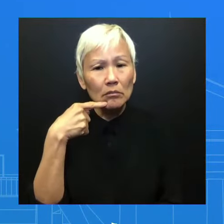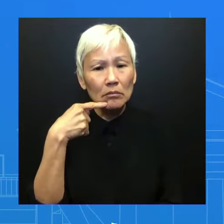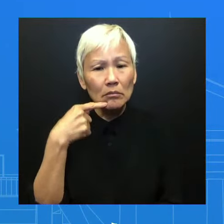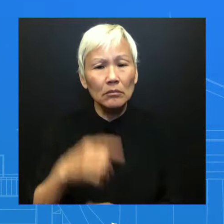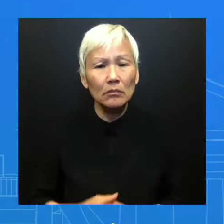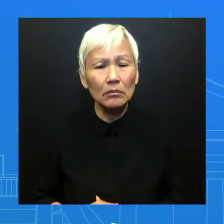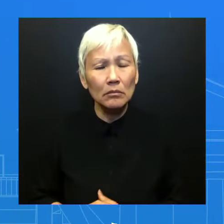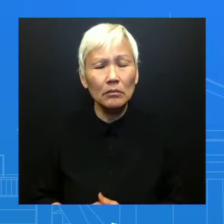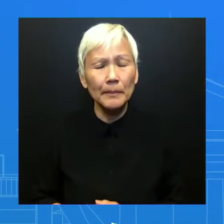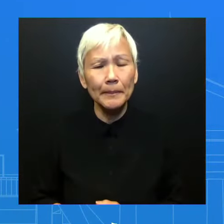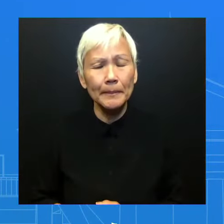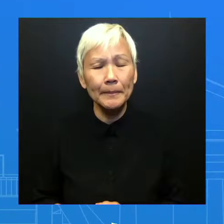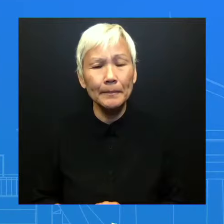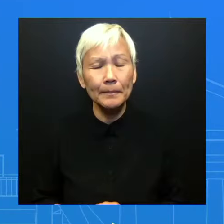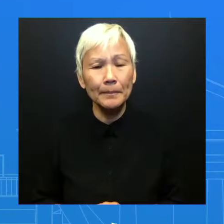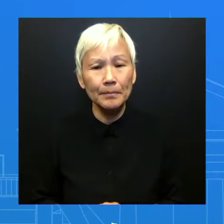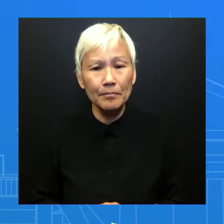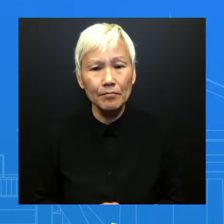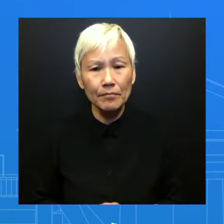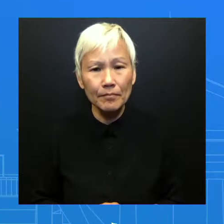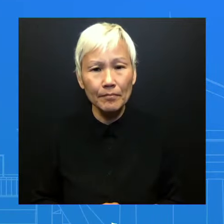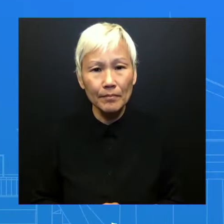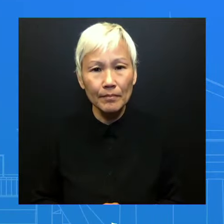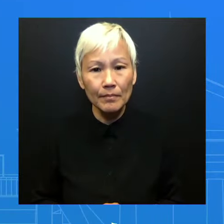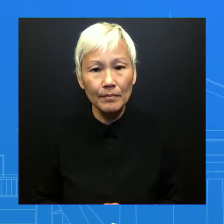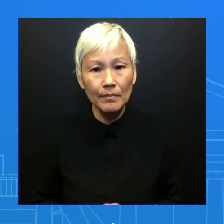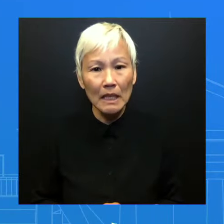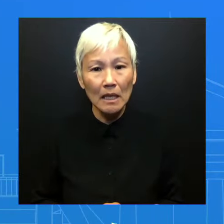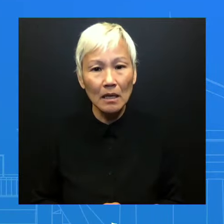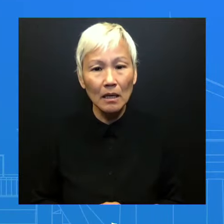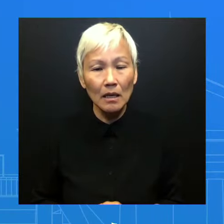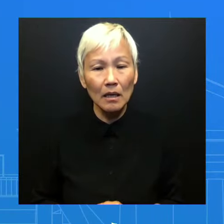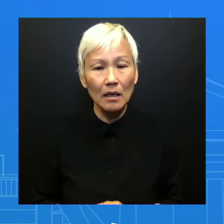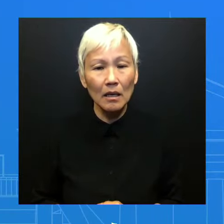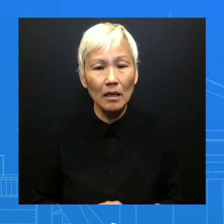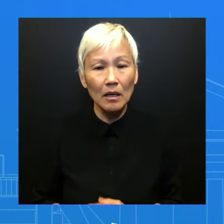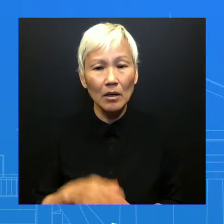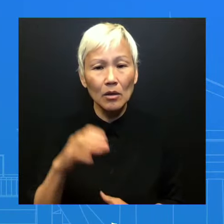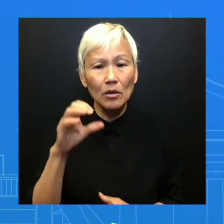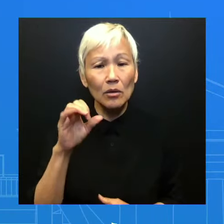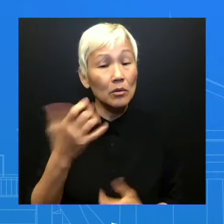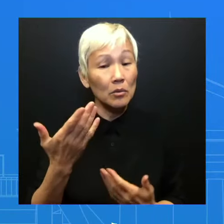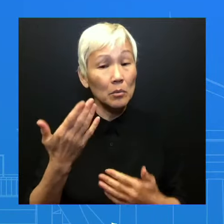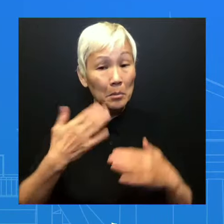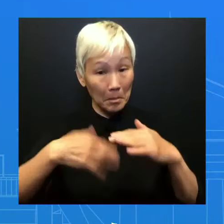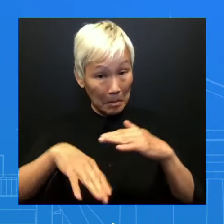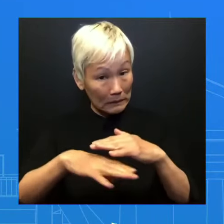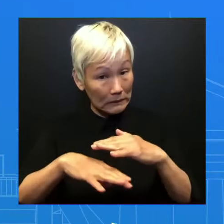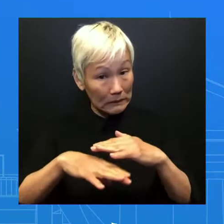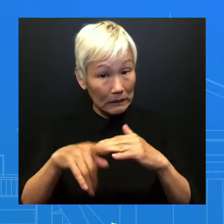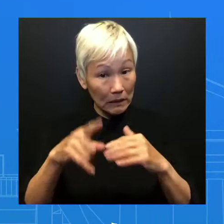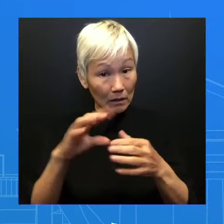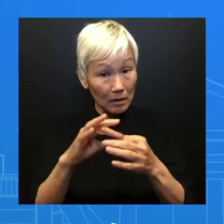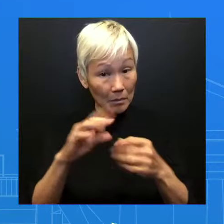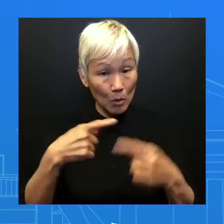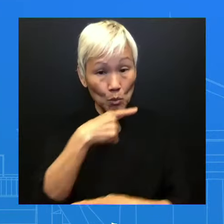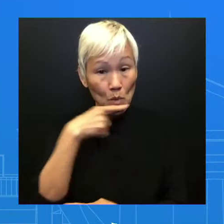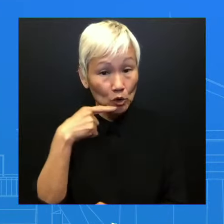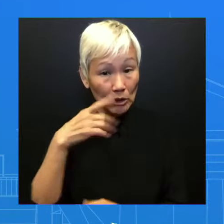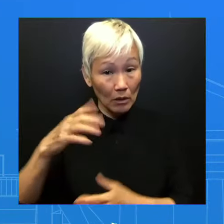cleared Bakhmut that -- basically inviting the Russian army to take over. And they say if they don't, then we are bigger than the Russian army.